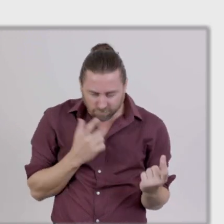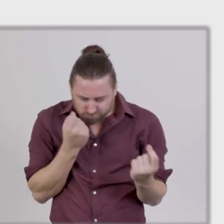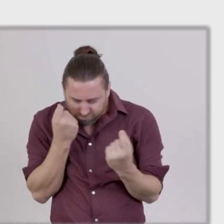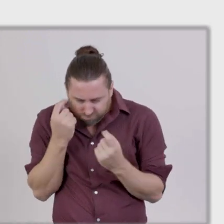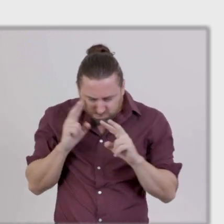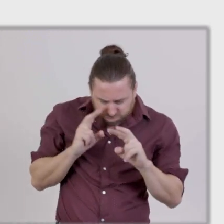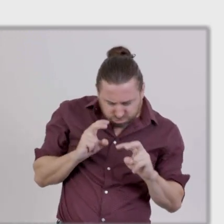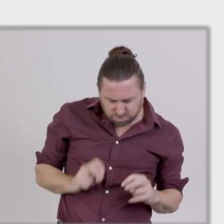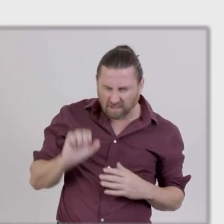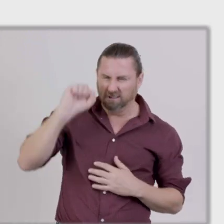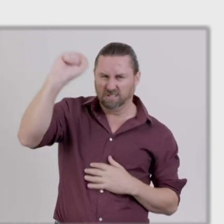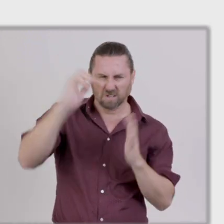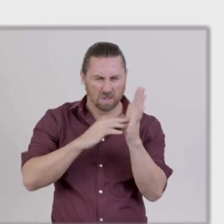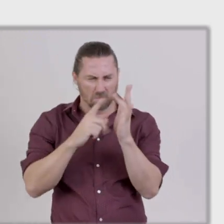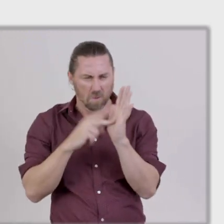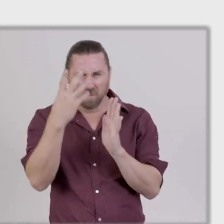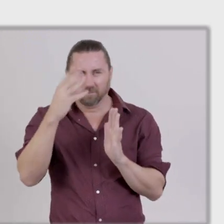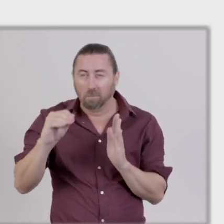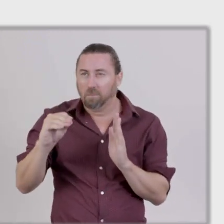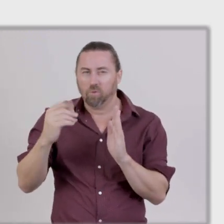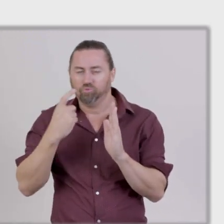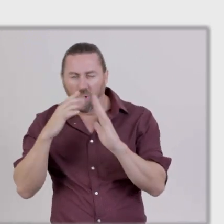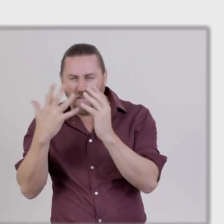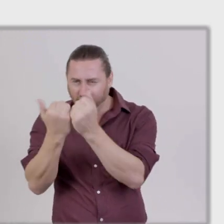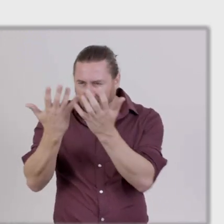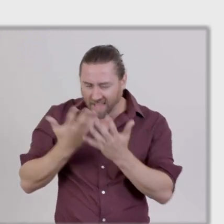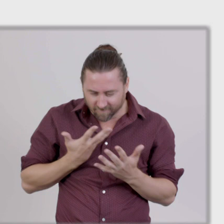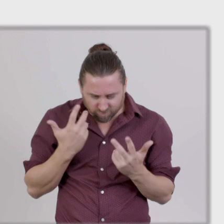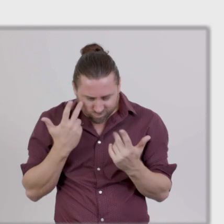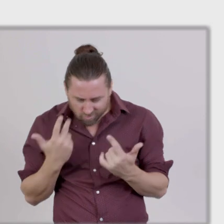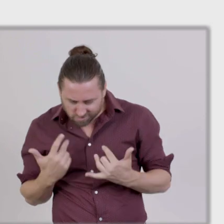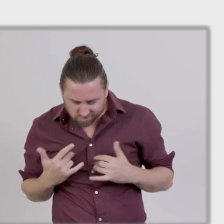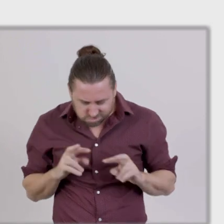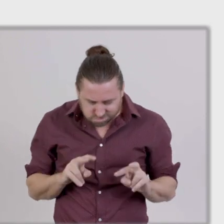observations, and rock samples collected and brought back by astronauts.